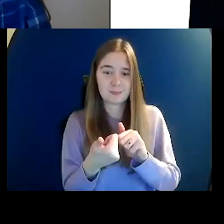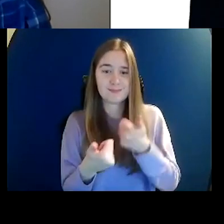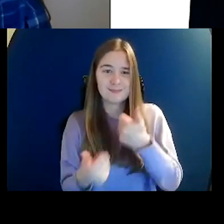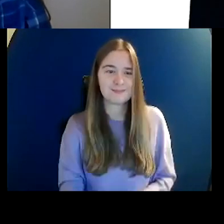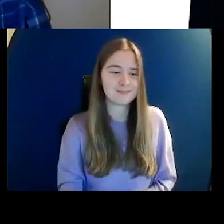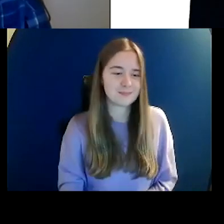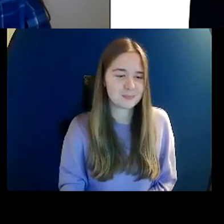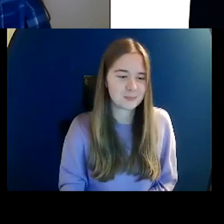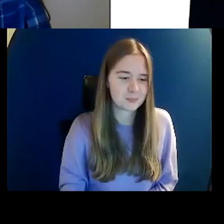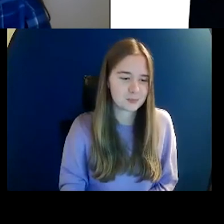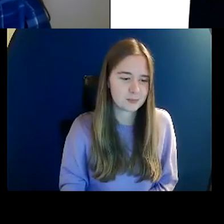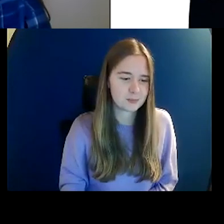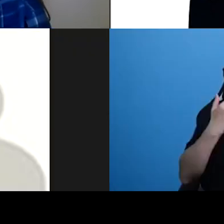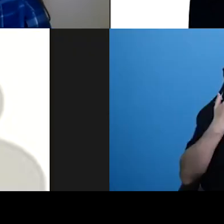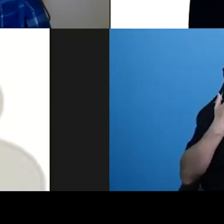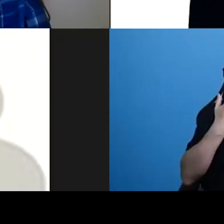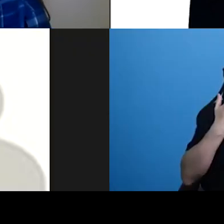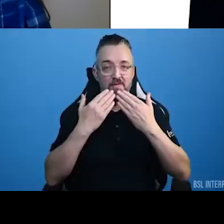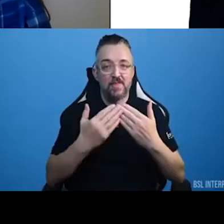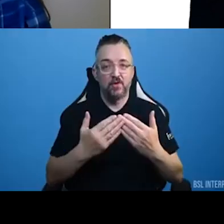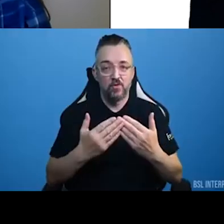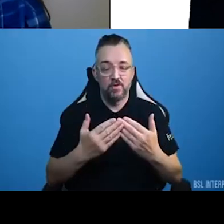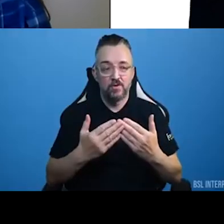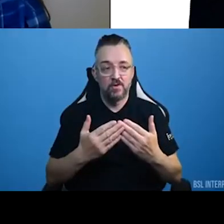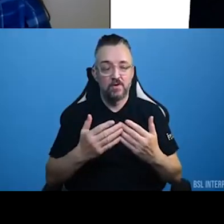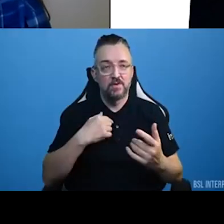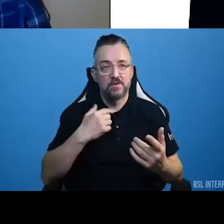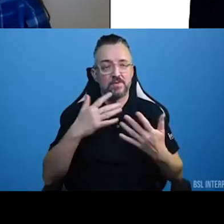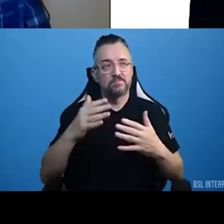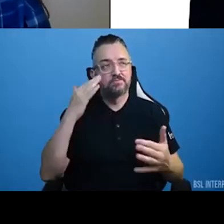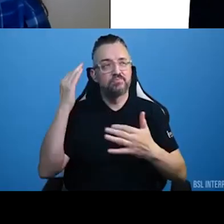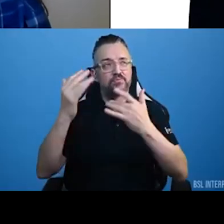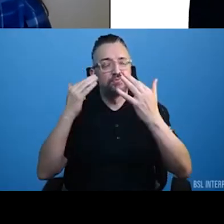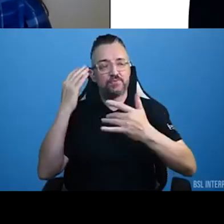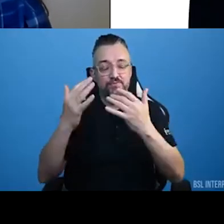Thanks very much, Graham. I think just reflecting on that, I think, yeah, absolutely,